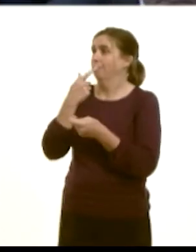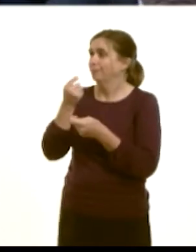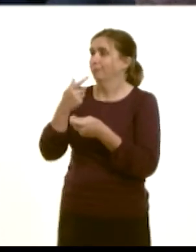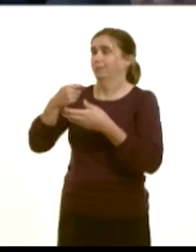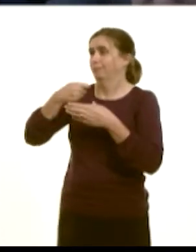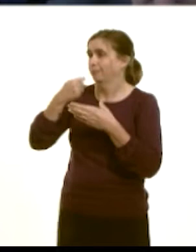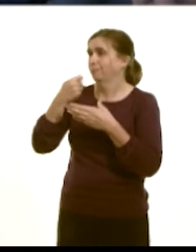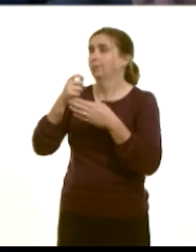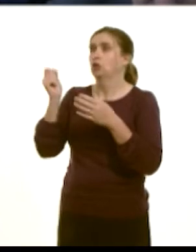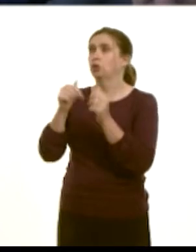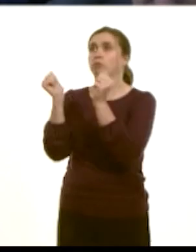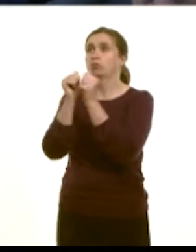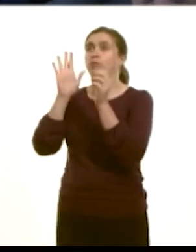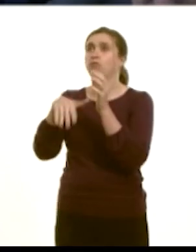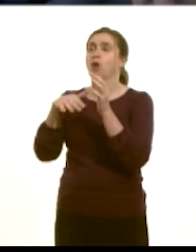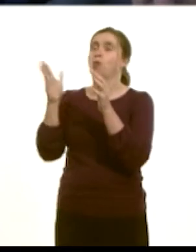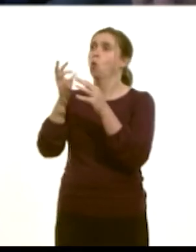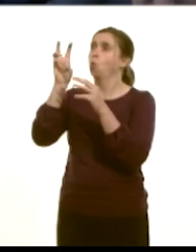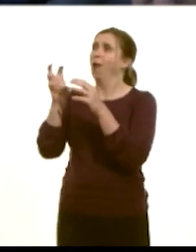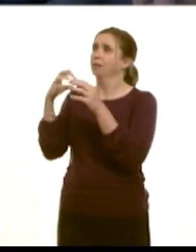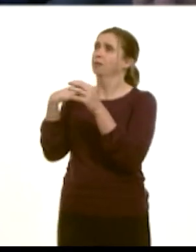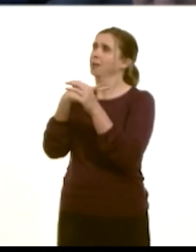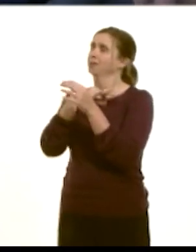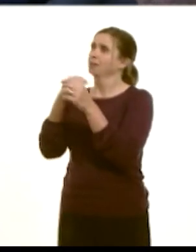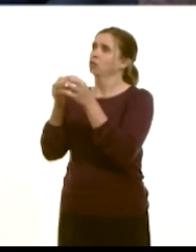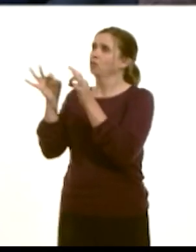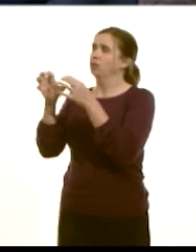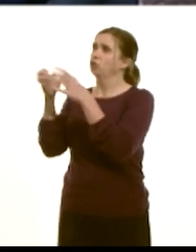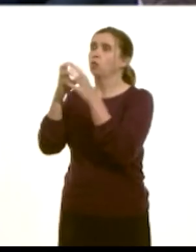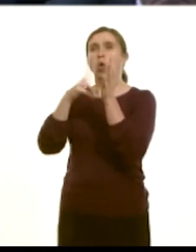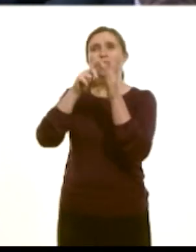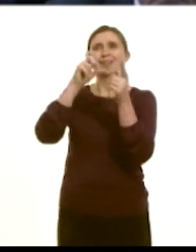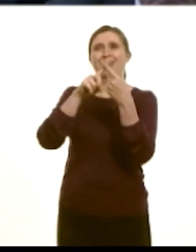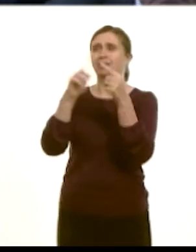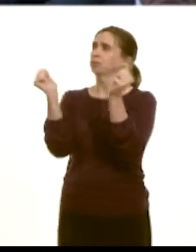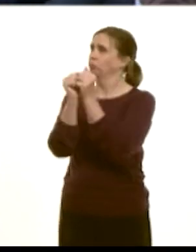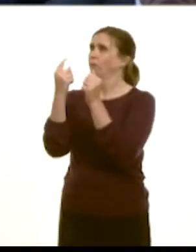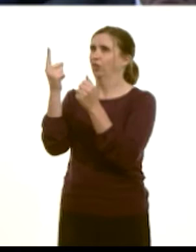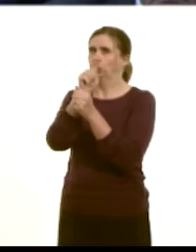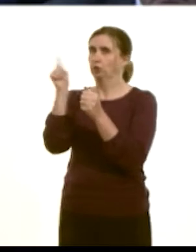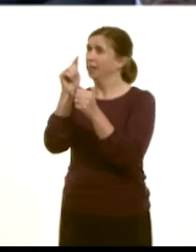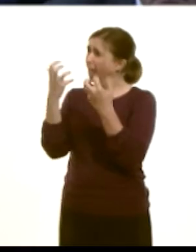or from the all Wales medicines strategy group. Could you outline to the Chamber what you are doing to ensure that those medicines are